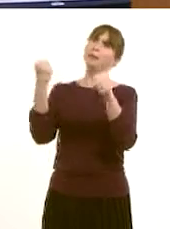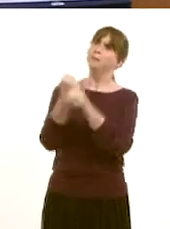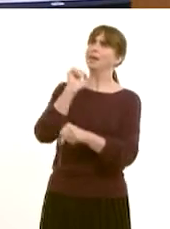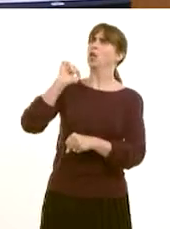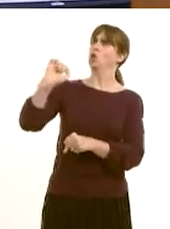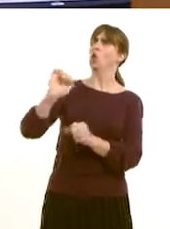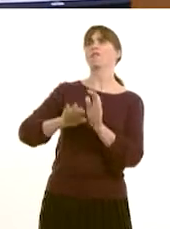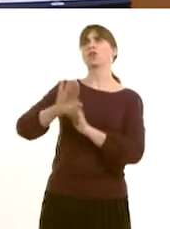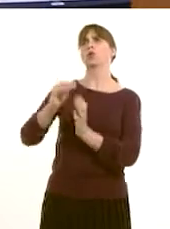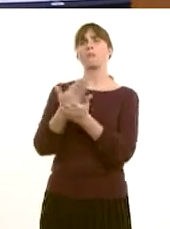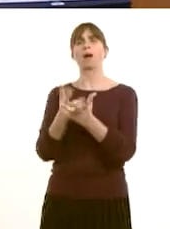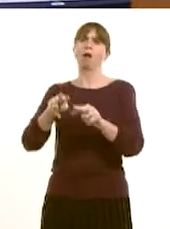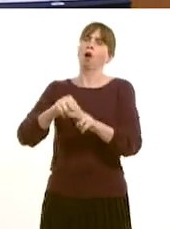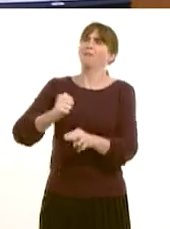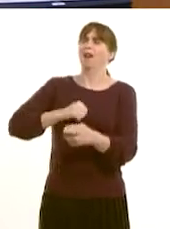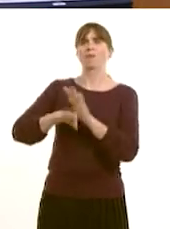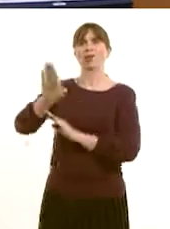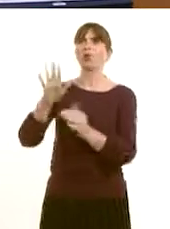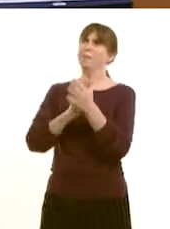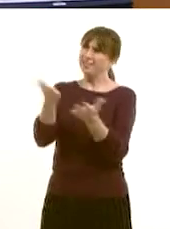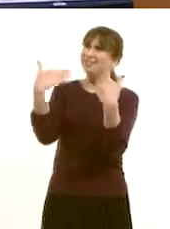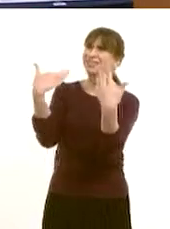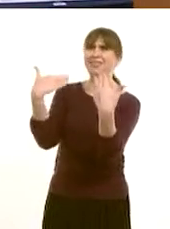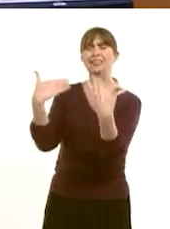explaining why Wales, for example, is a great place to be a junior doctor.